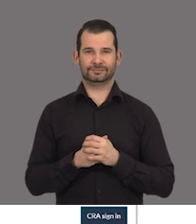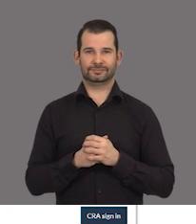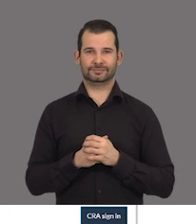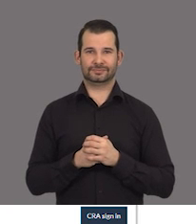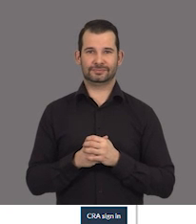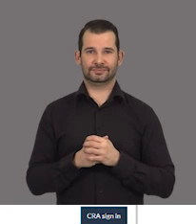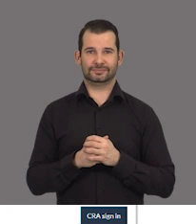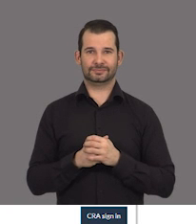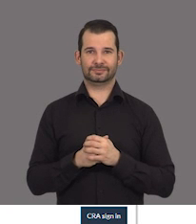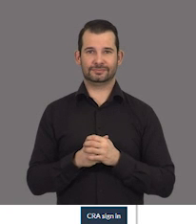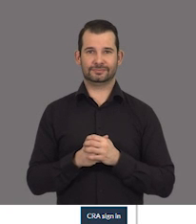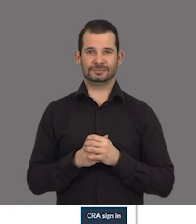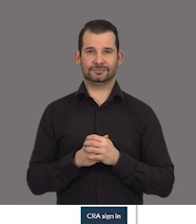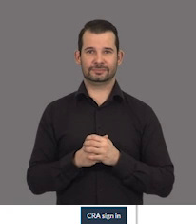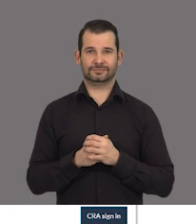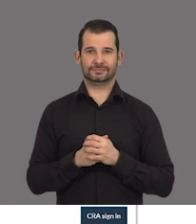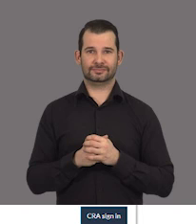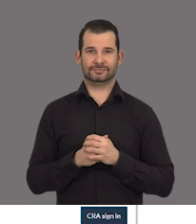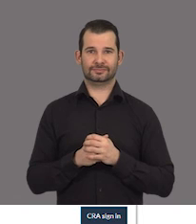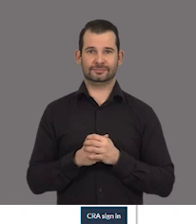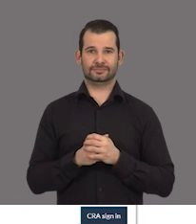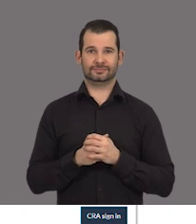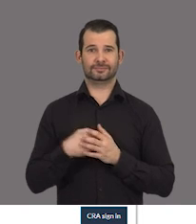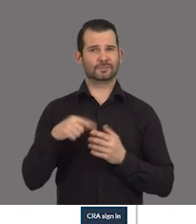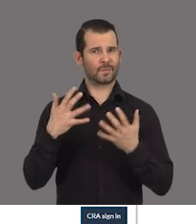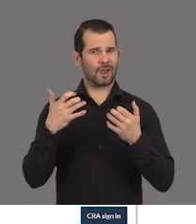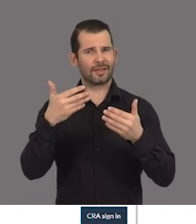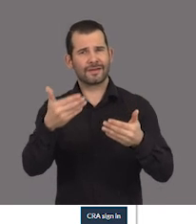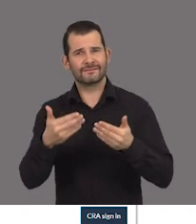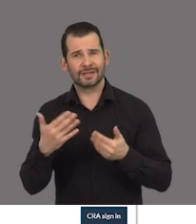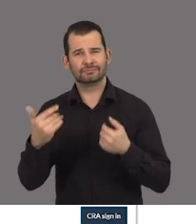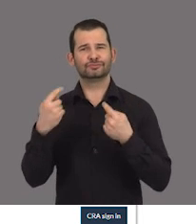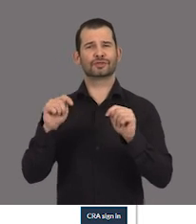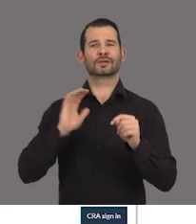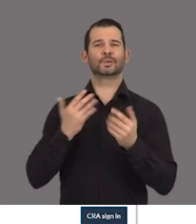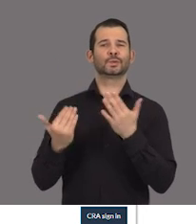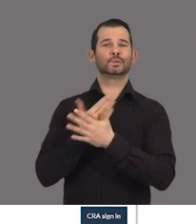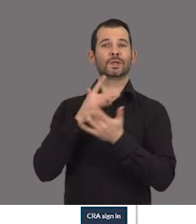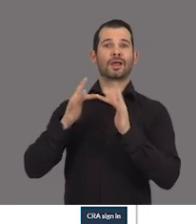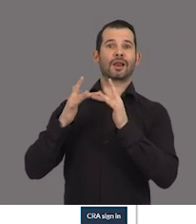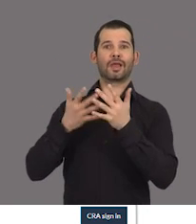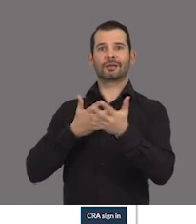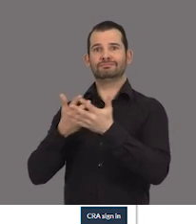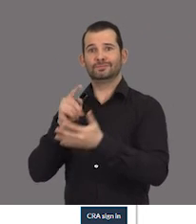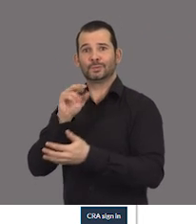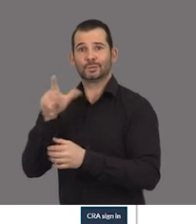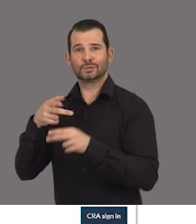We would like to invite you to try out our new online interactive tool called Learn about your taxes.